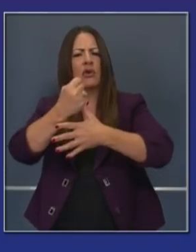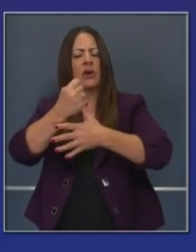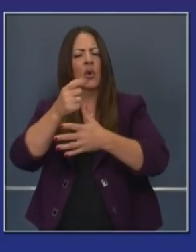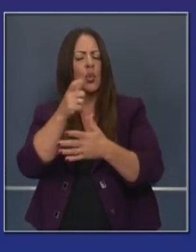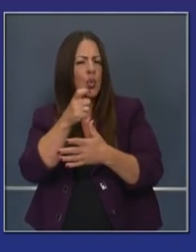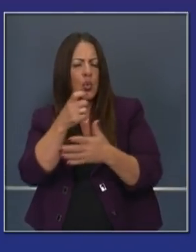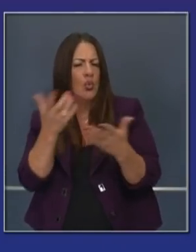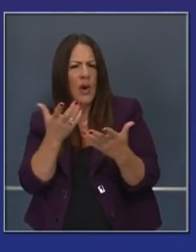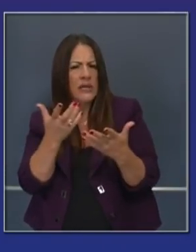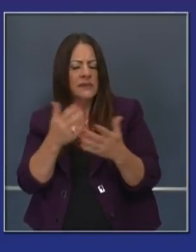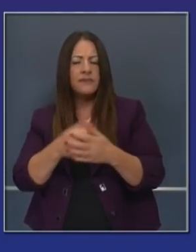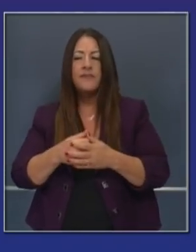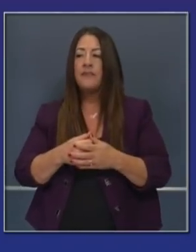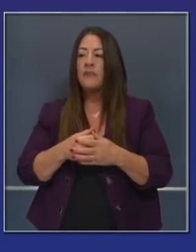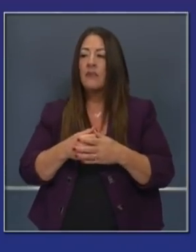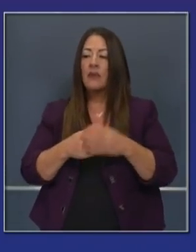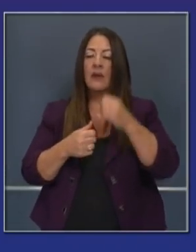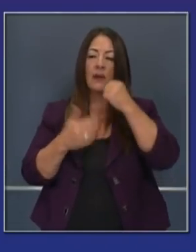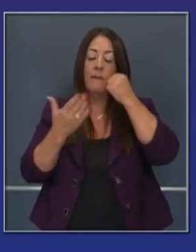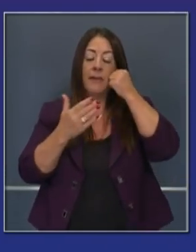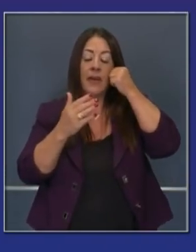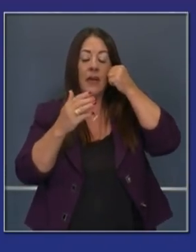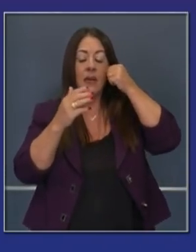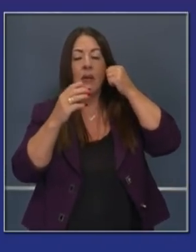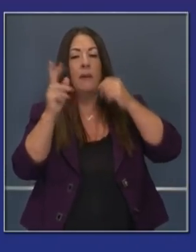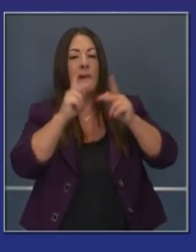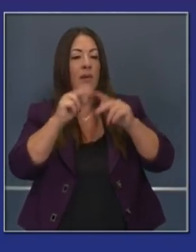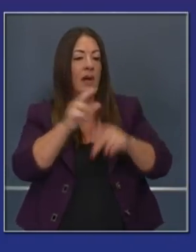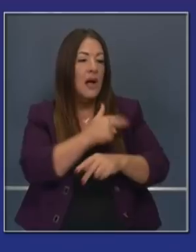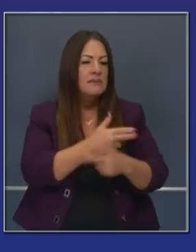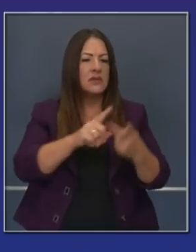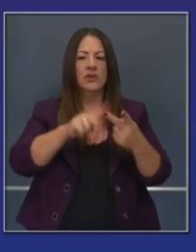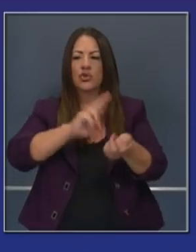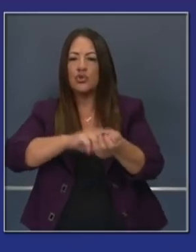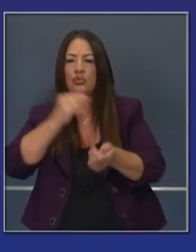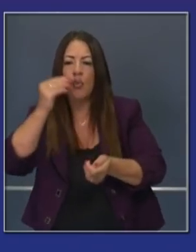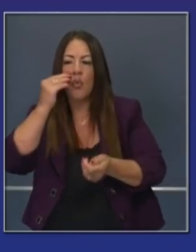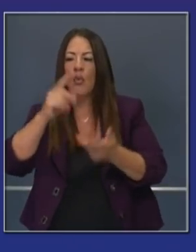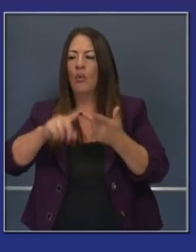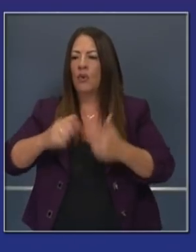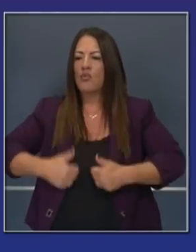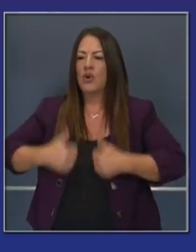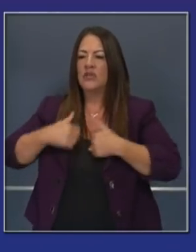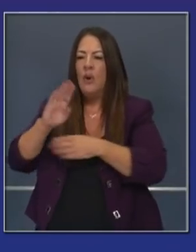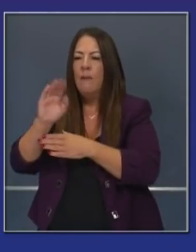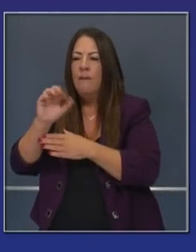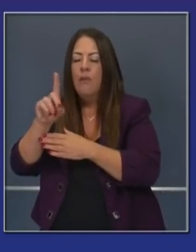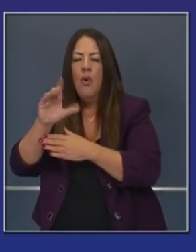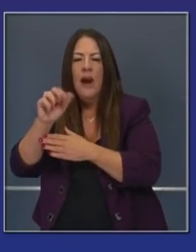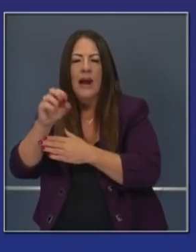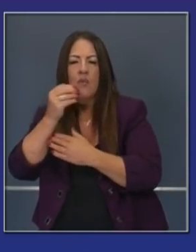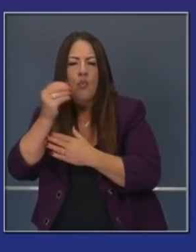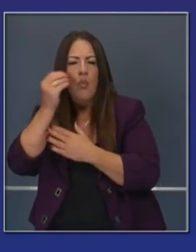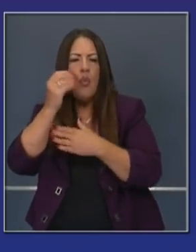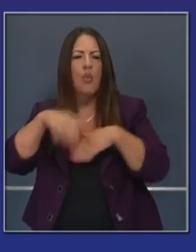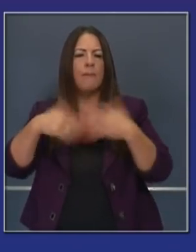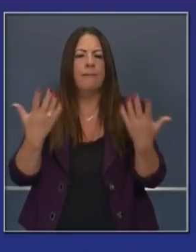THE MOST AT RISK RELATED TO CONCERNS OF THE TRANSMISSION OF THIS DISEASE THAT HAVE